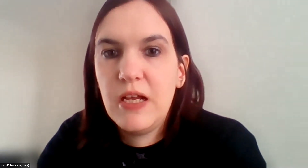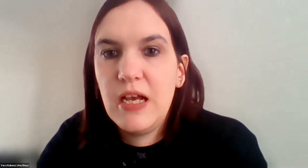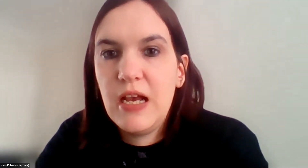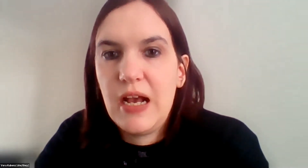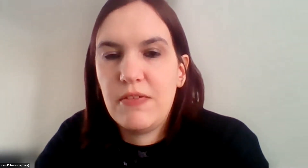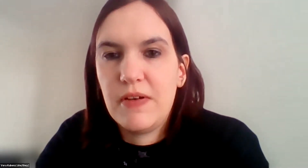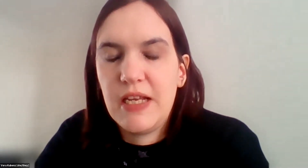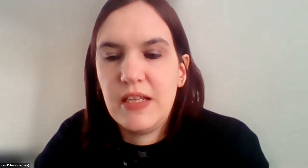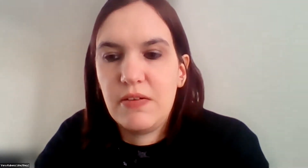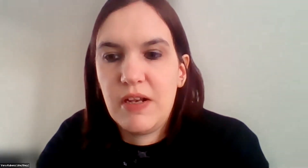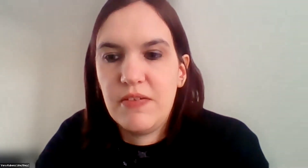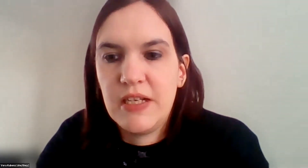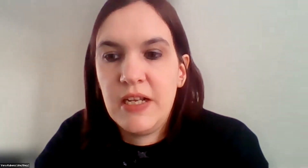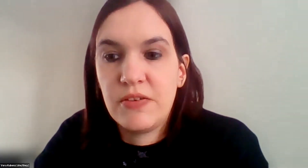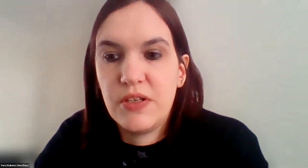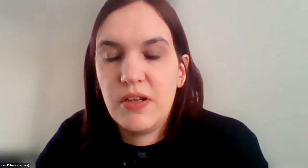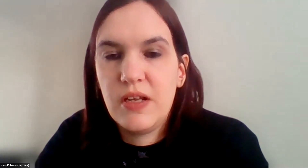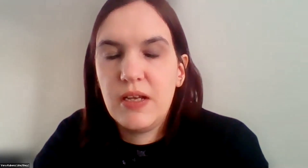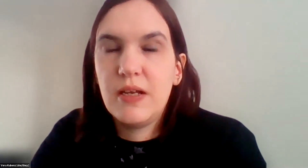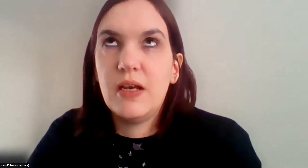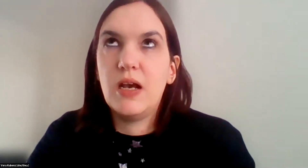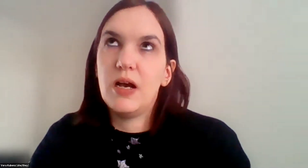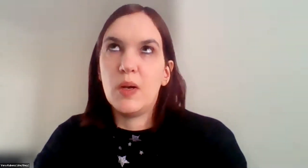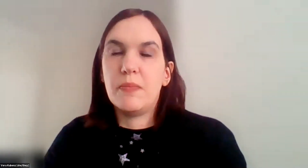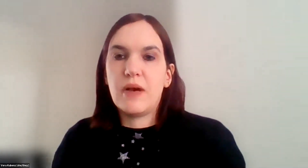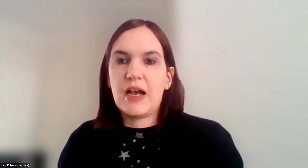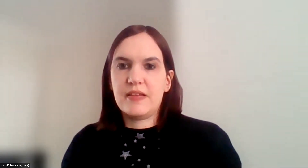Have you found anything relevant in the literature?"